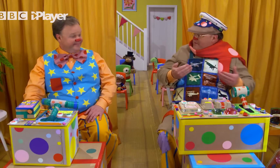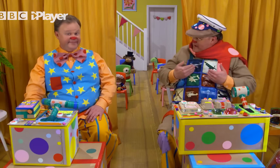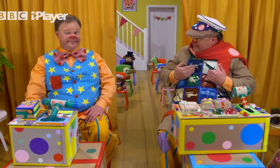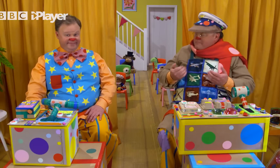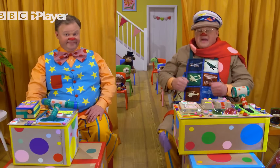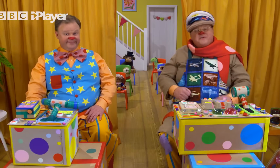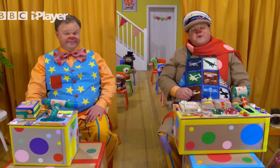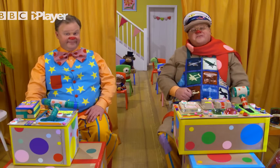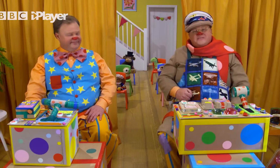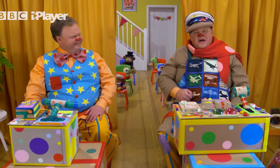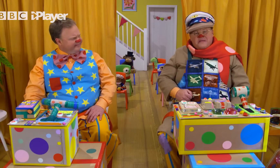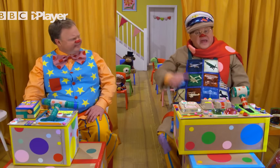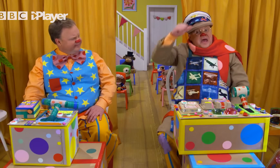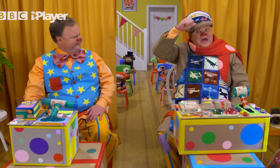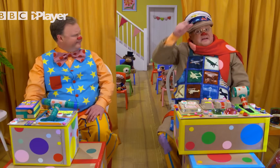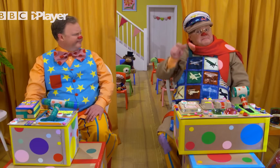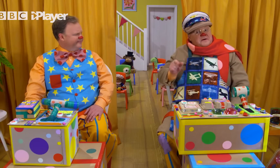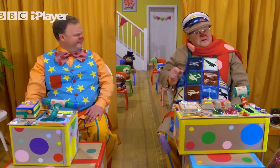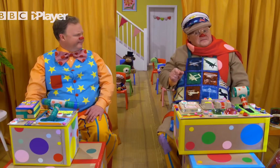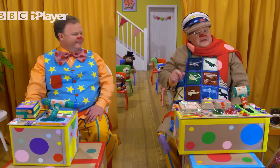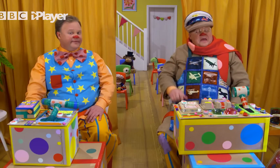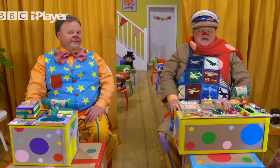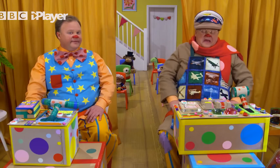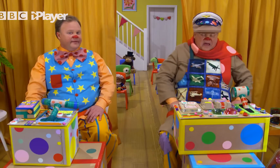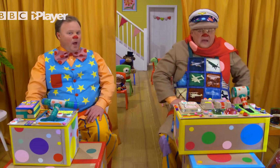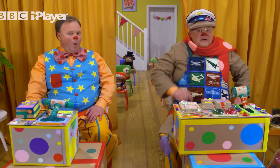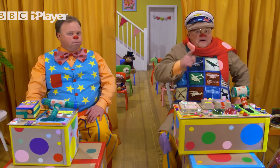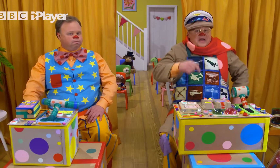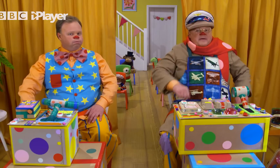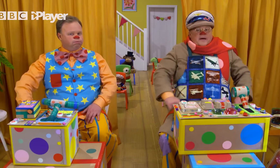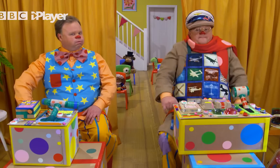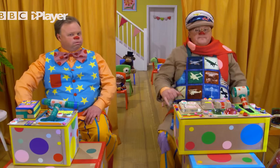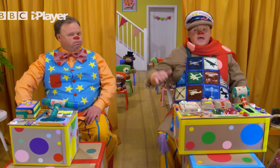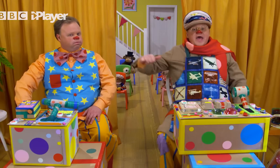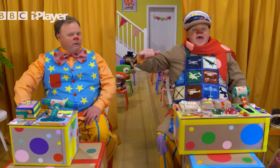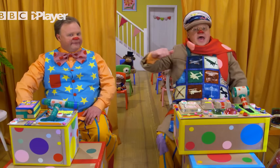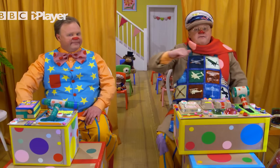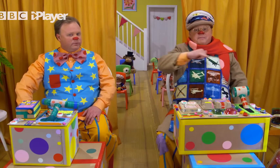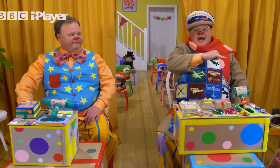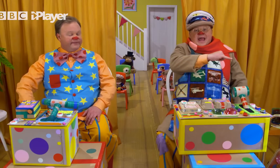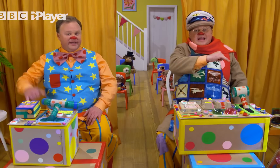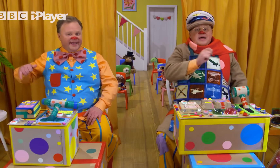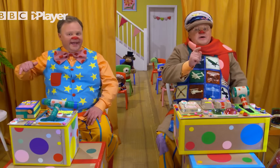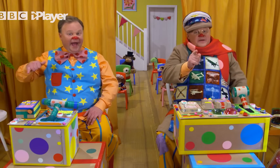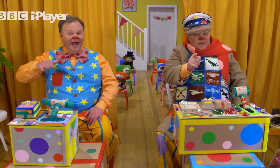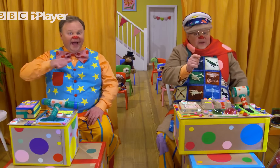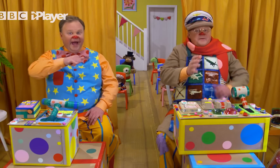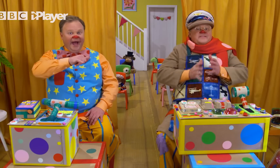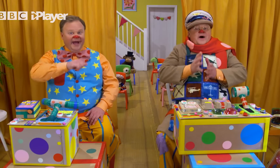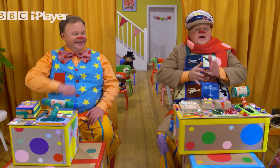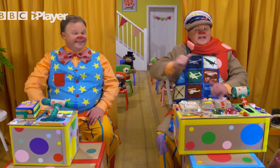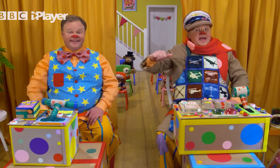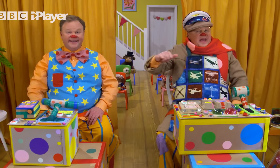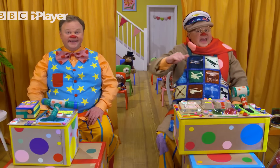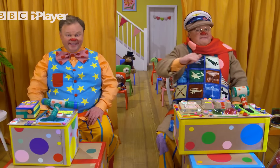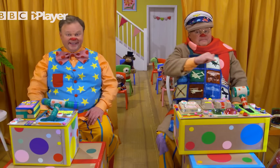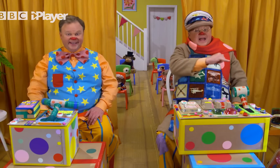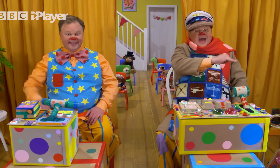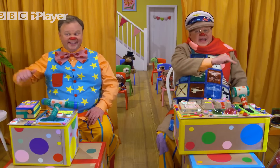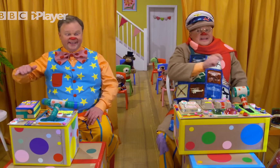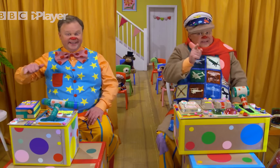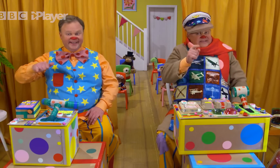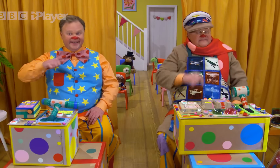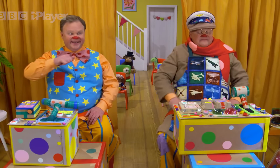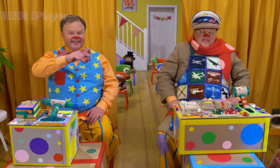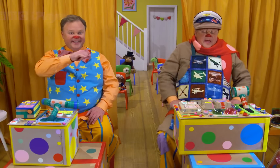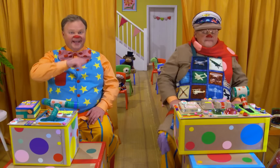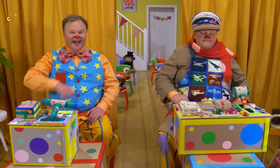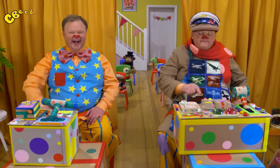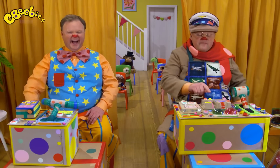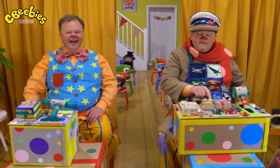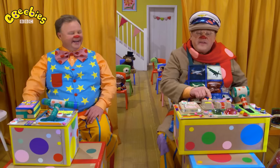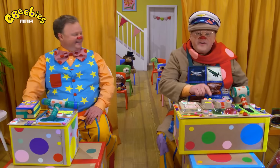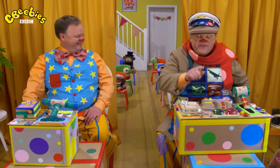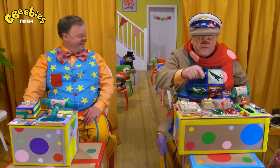asking me of course because i'm the expert right here we go aeroplane you sign aeroplane very good